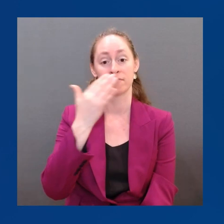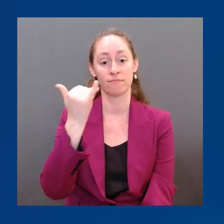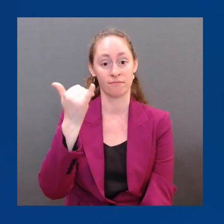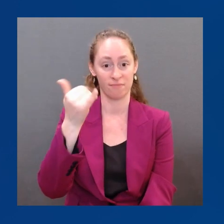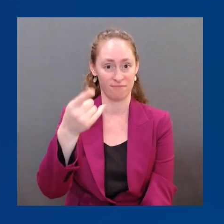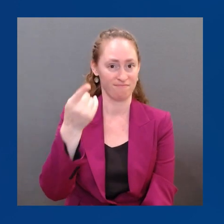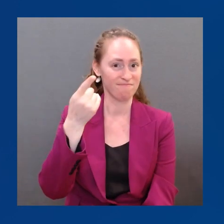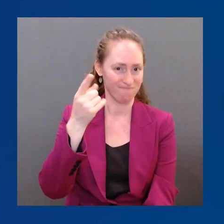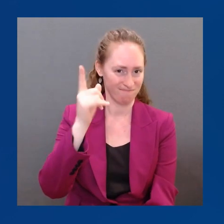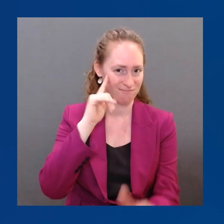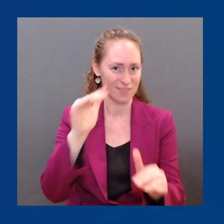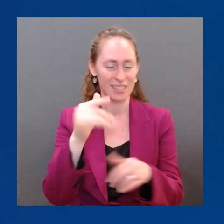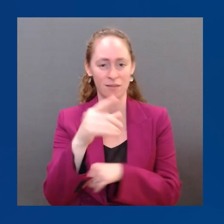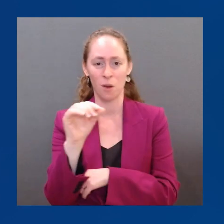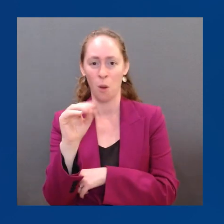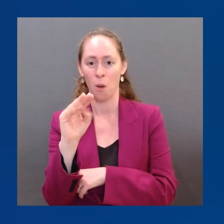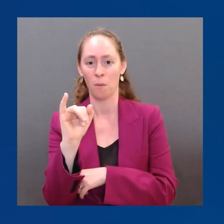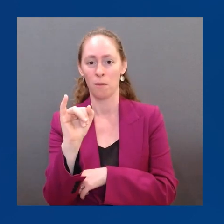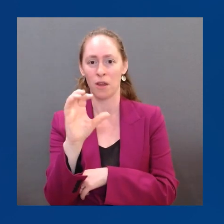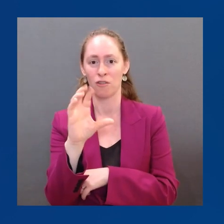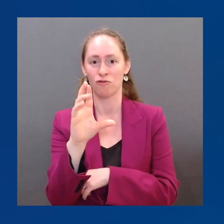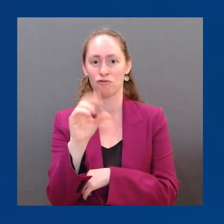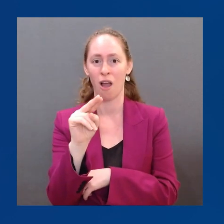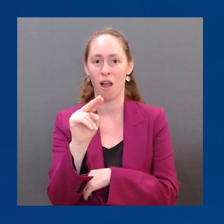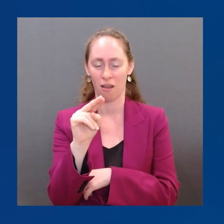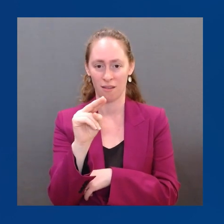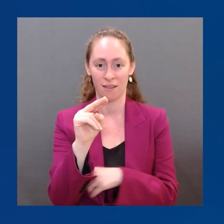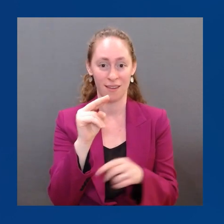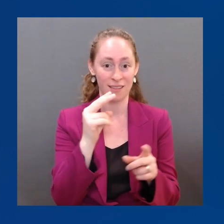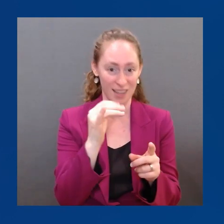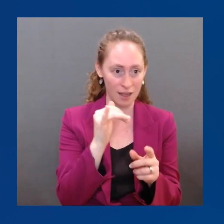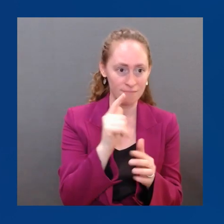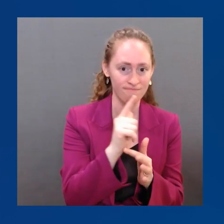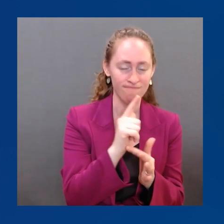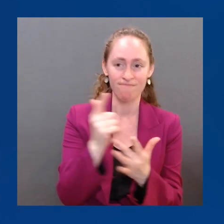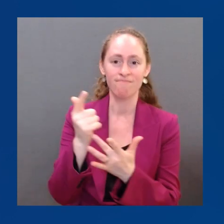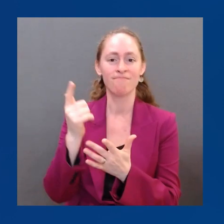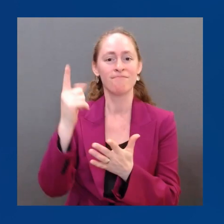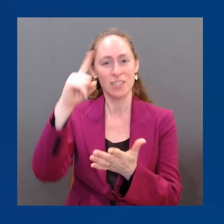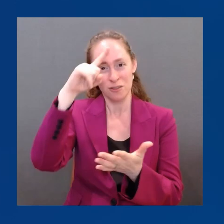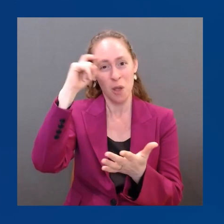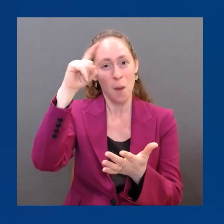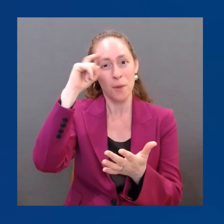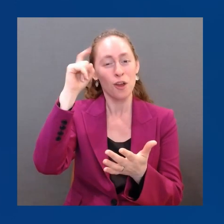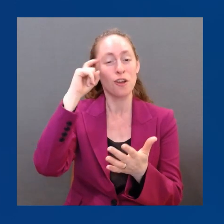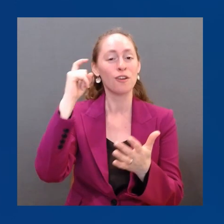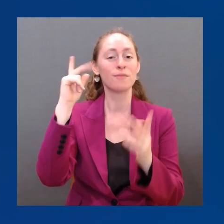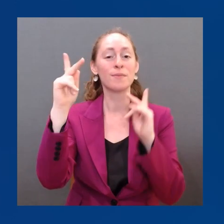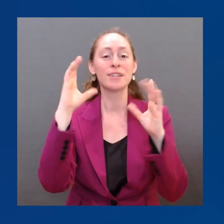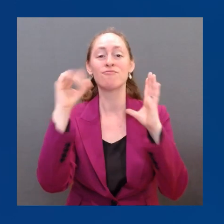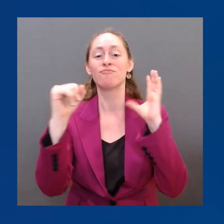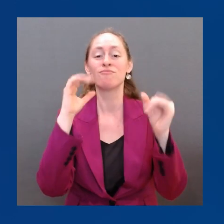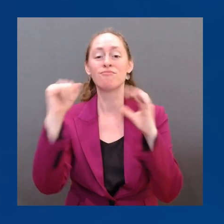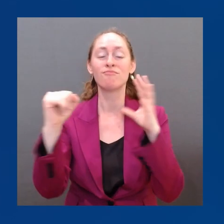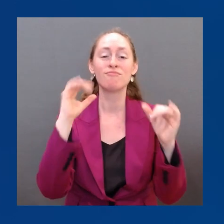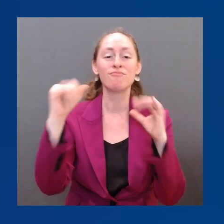and the busy travel months ahead? Should people begin reconsidering any plans that they have? Should they, you know, pack masks,